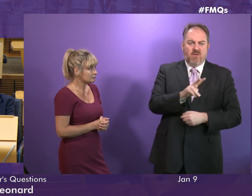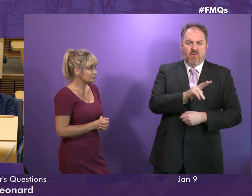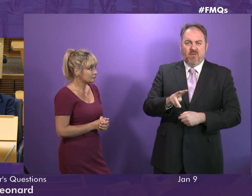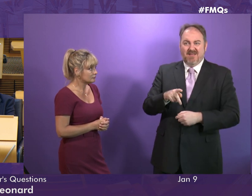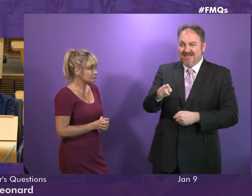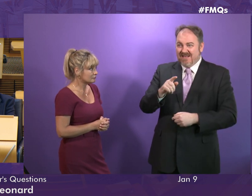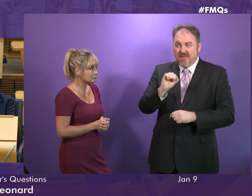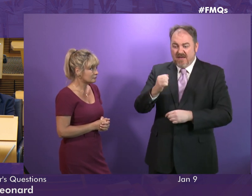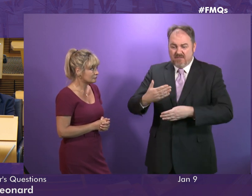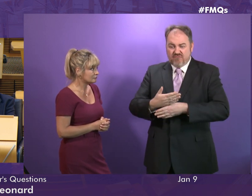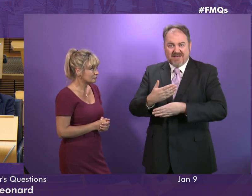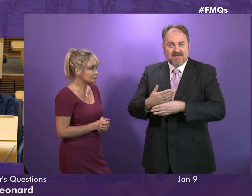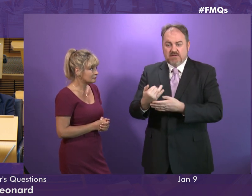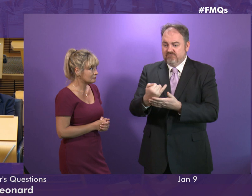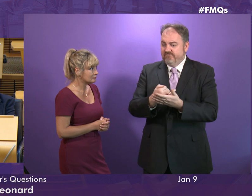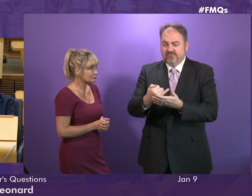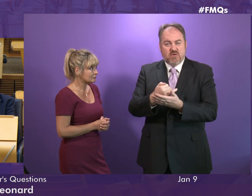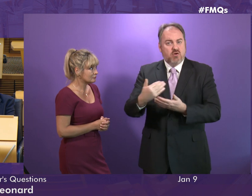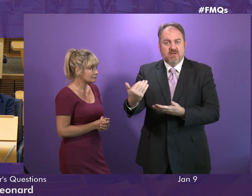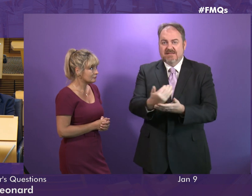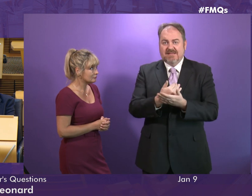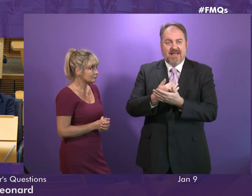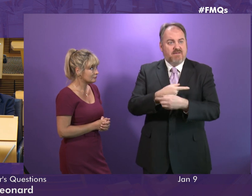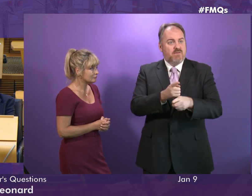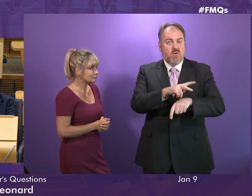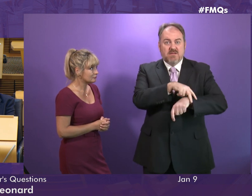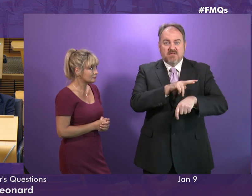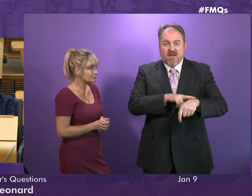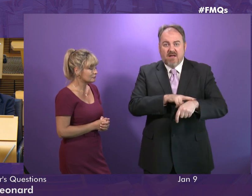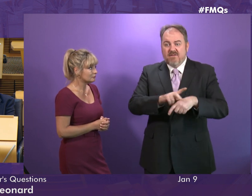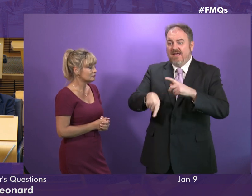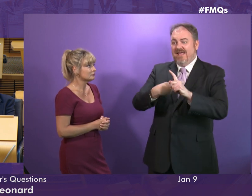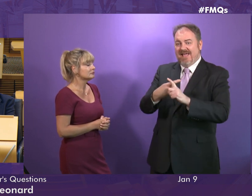“unsafe for both services users and care staff.”